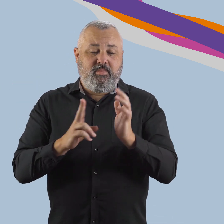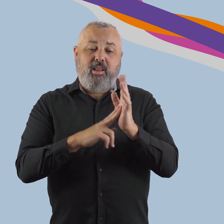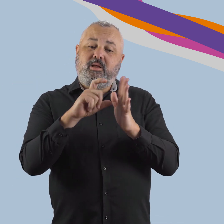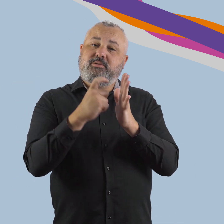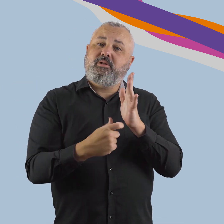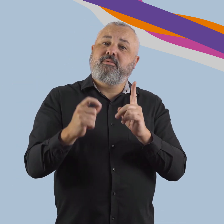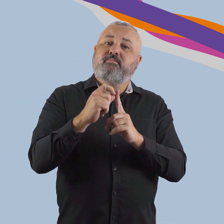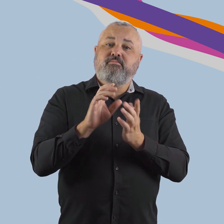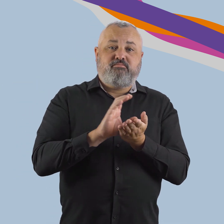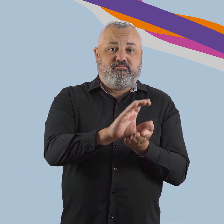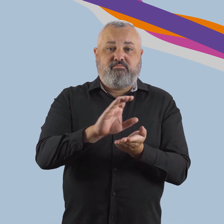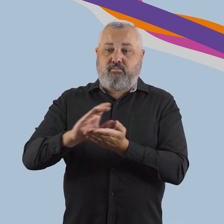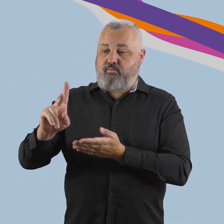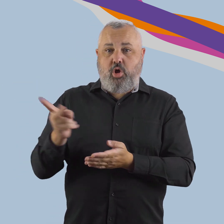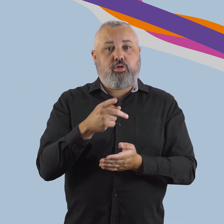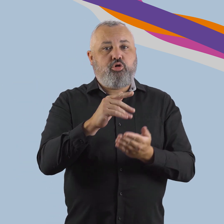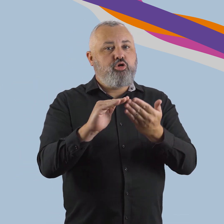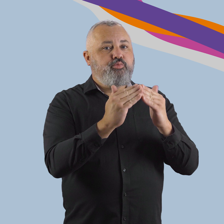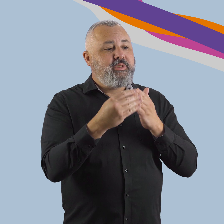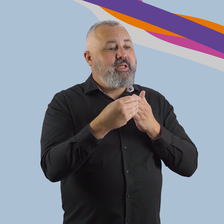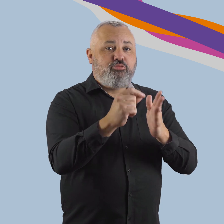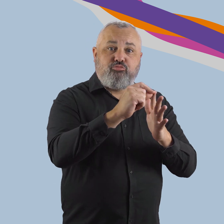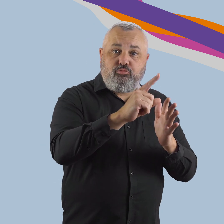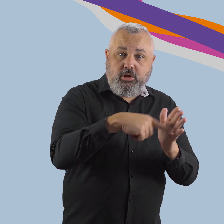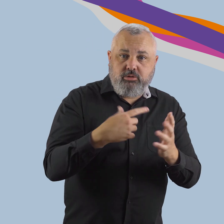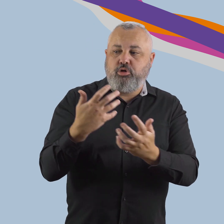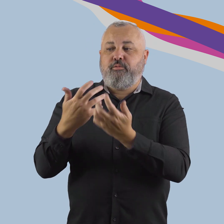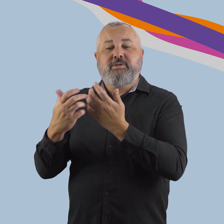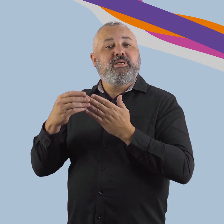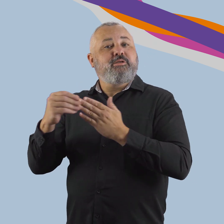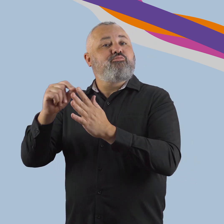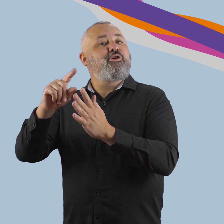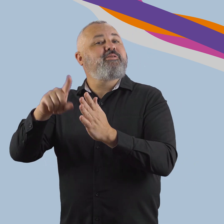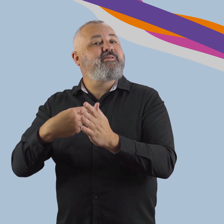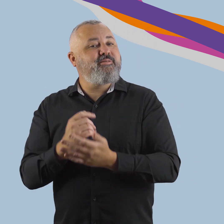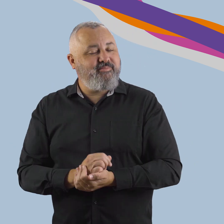We will fund both community-led and university-led projects.